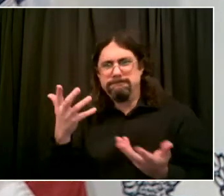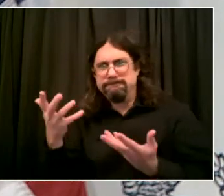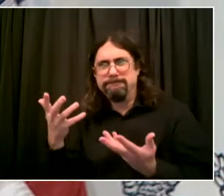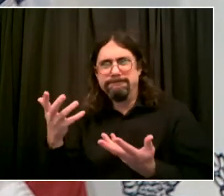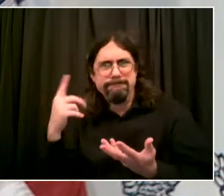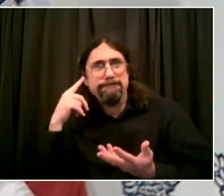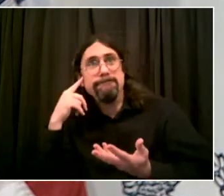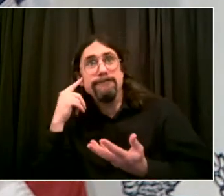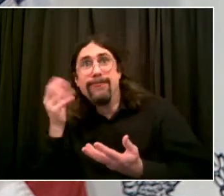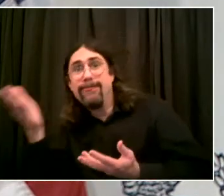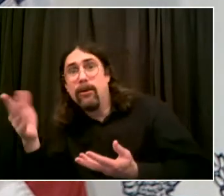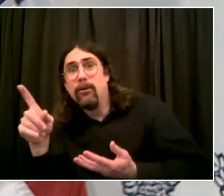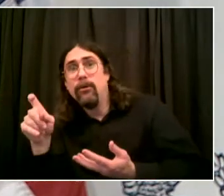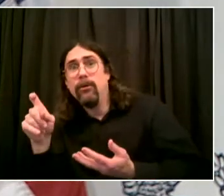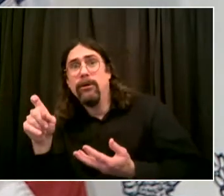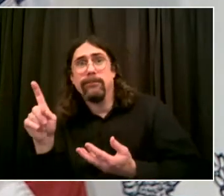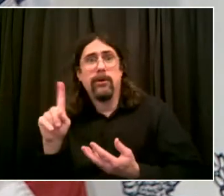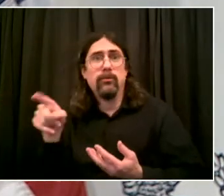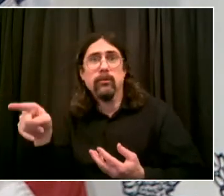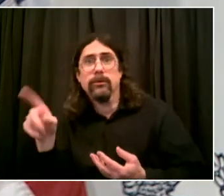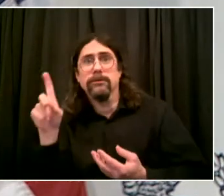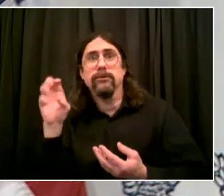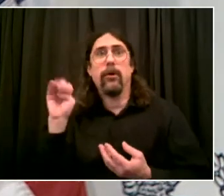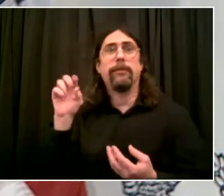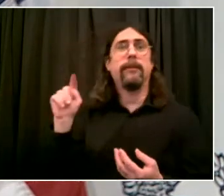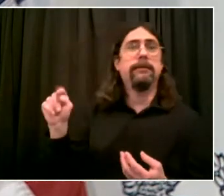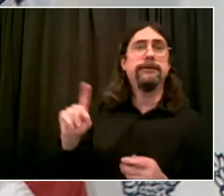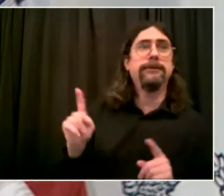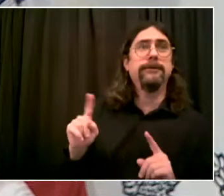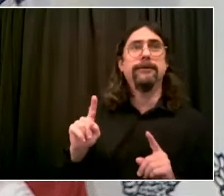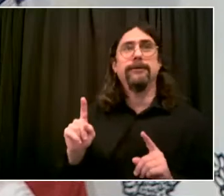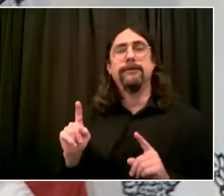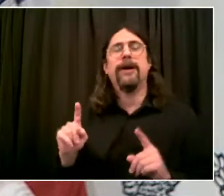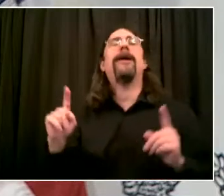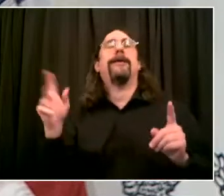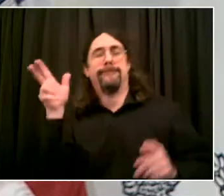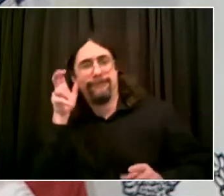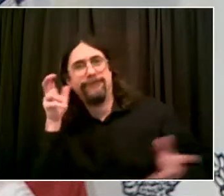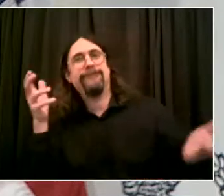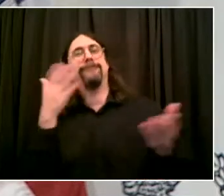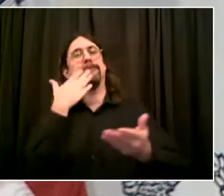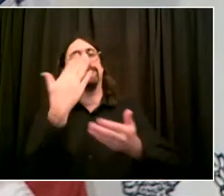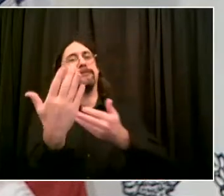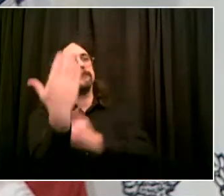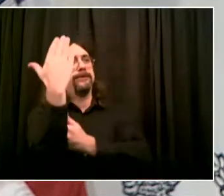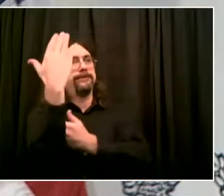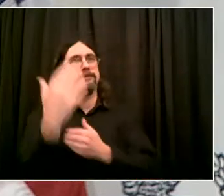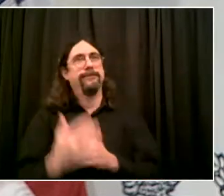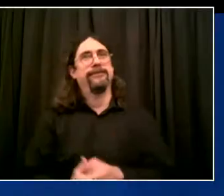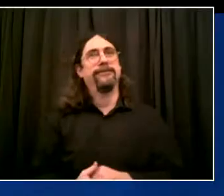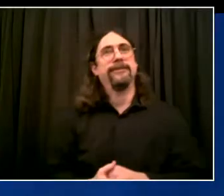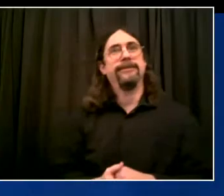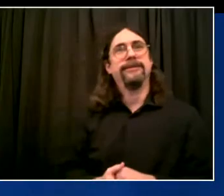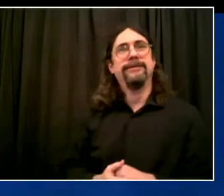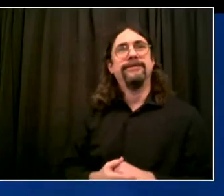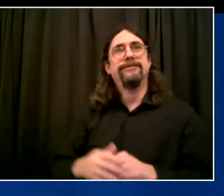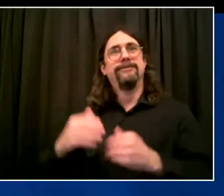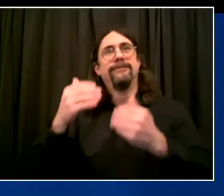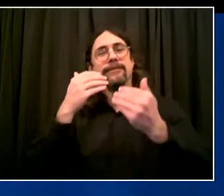COMMISSIONER